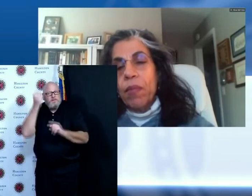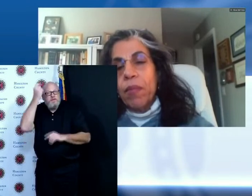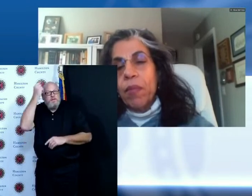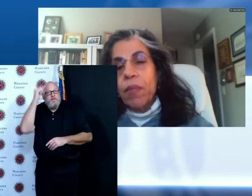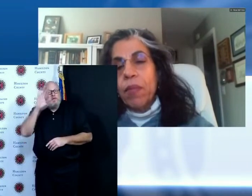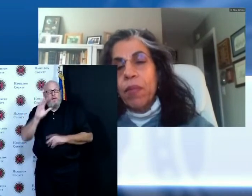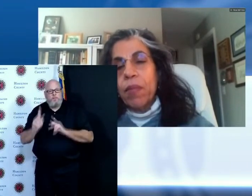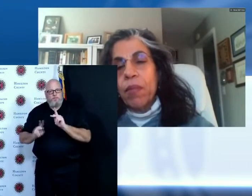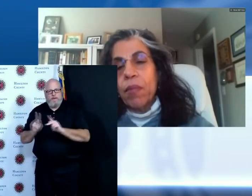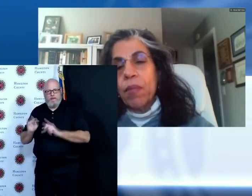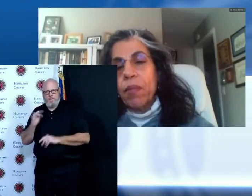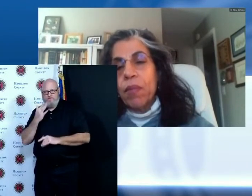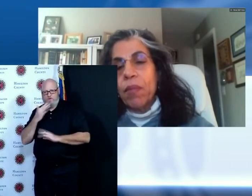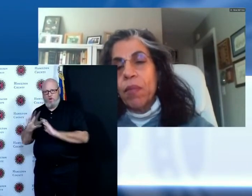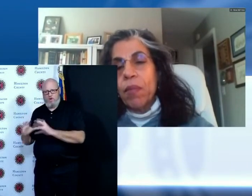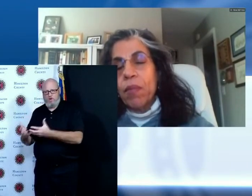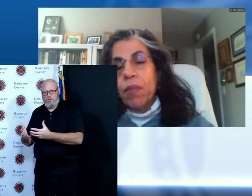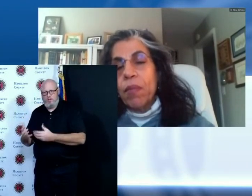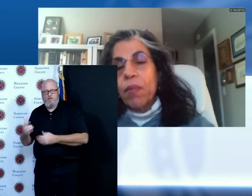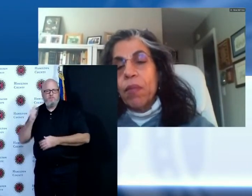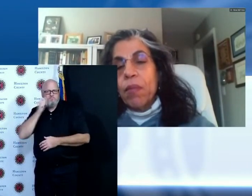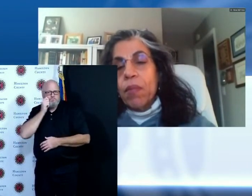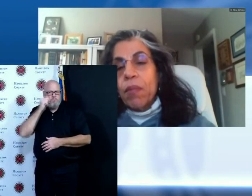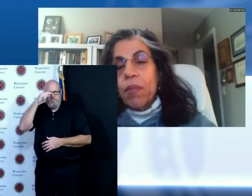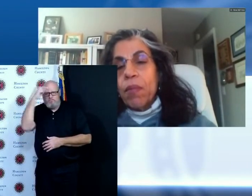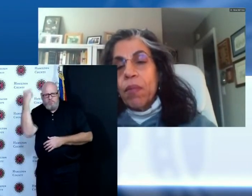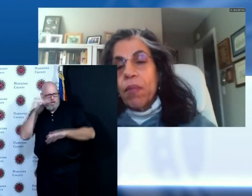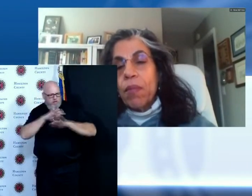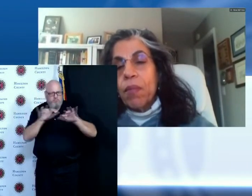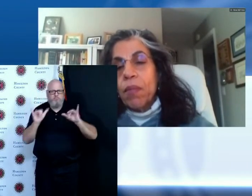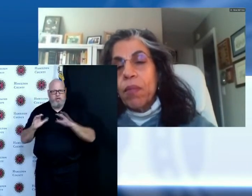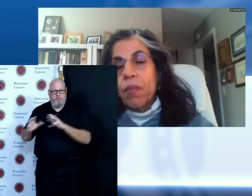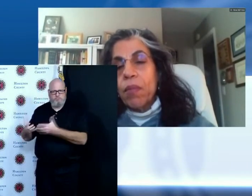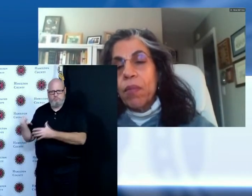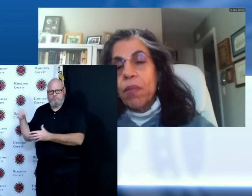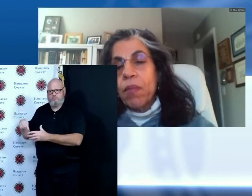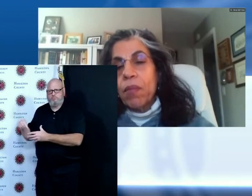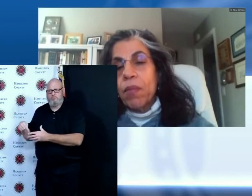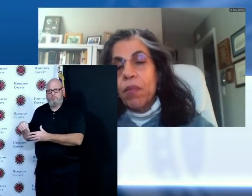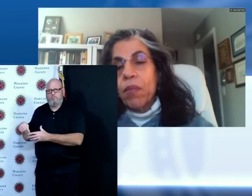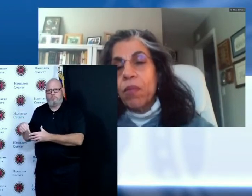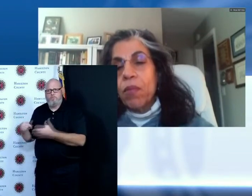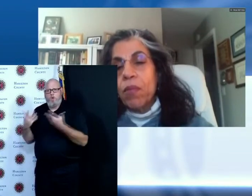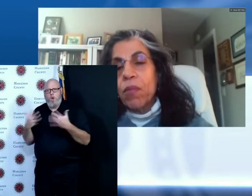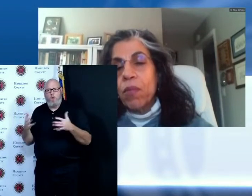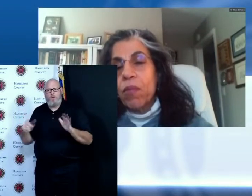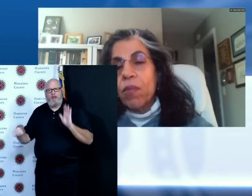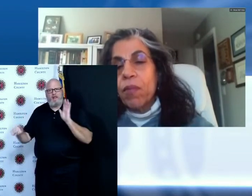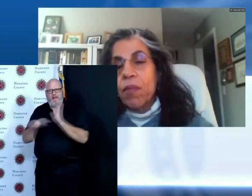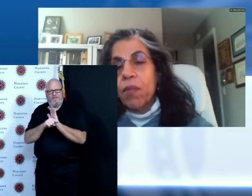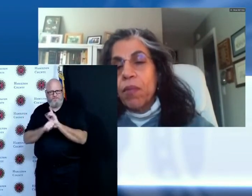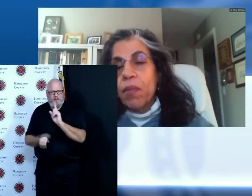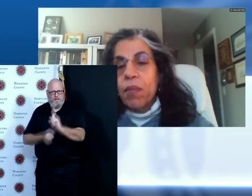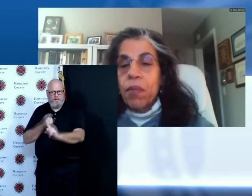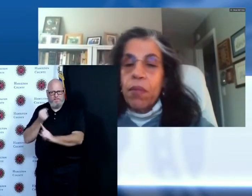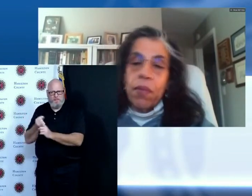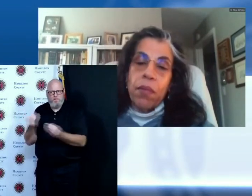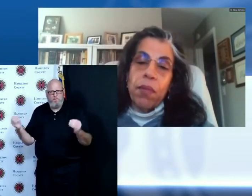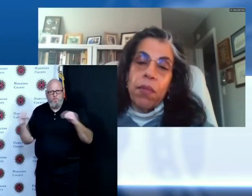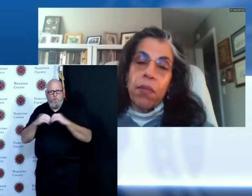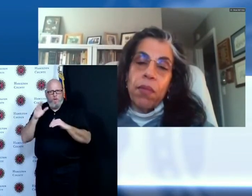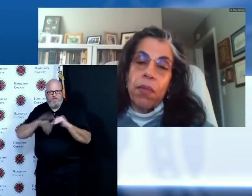we're very excited that yesterday we passed a resolution to form the Covid-19 Economic Relief